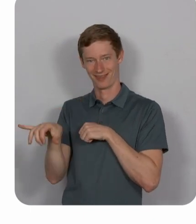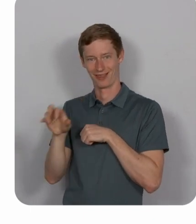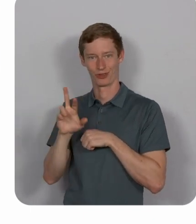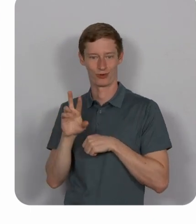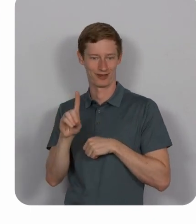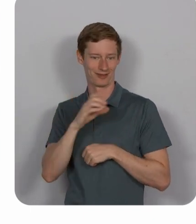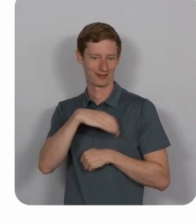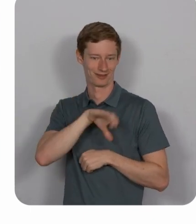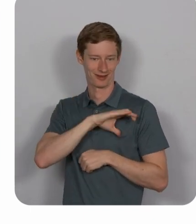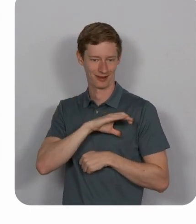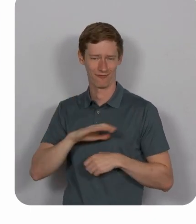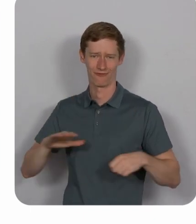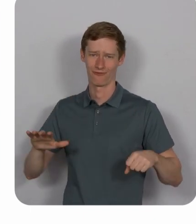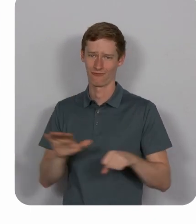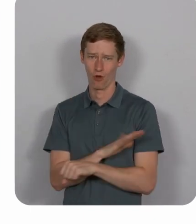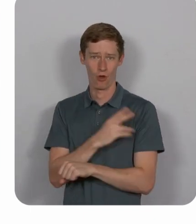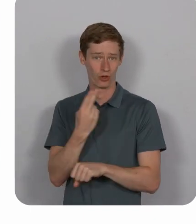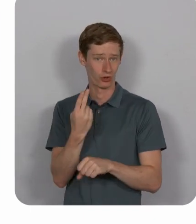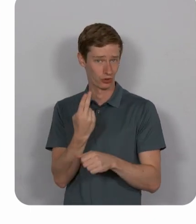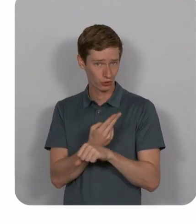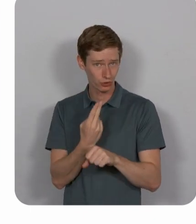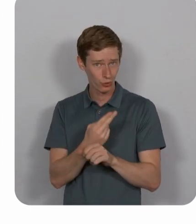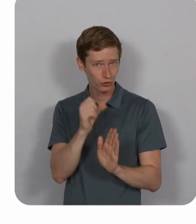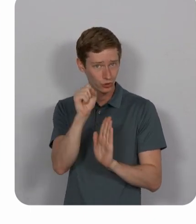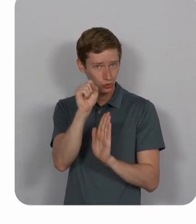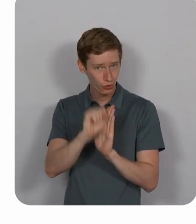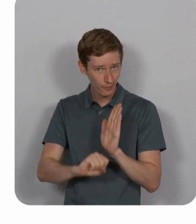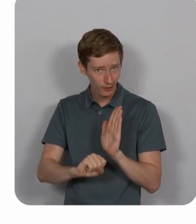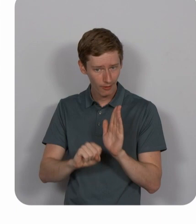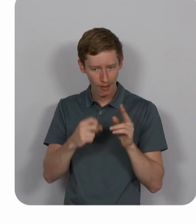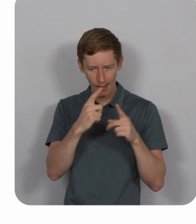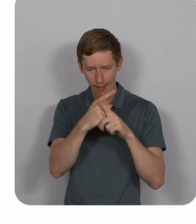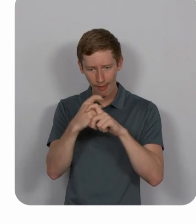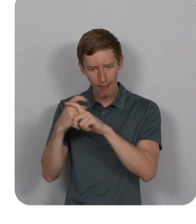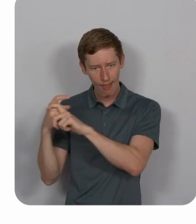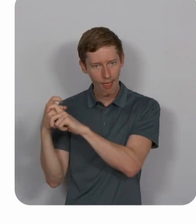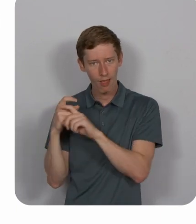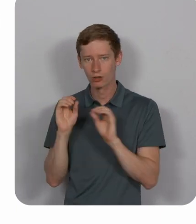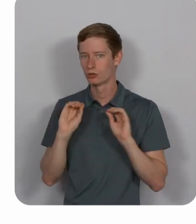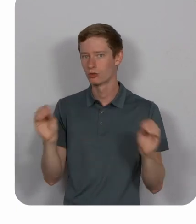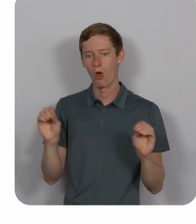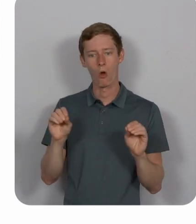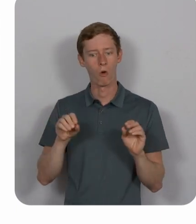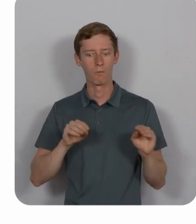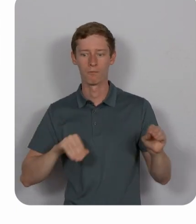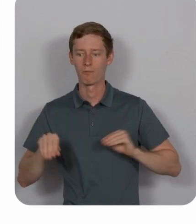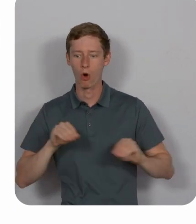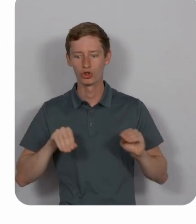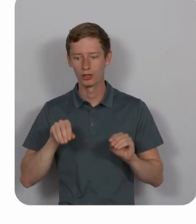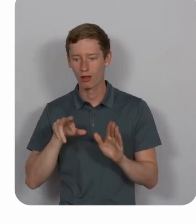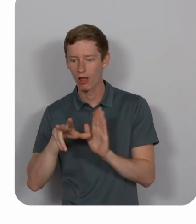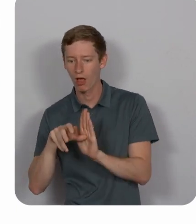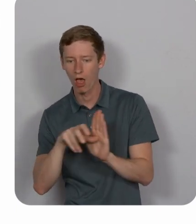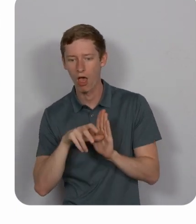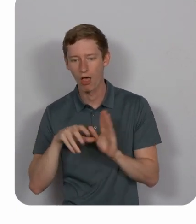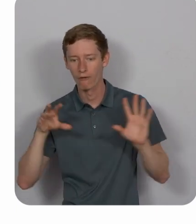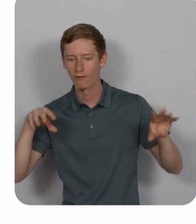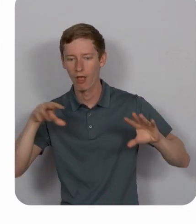using scripting without any motion capture data or any complex, hard-coded key frame animation.